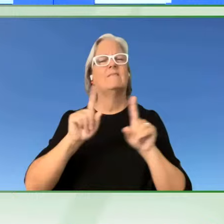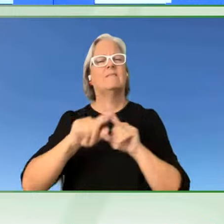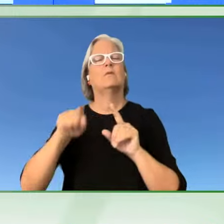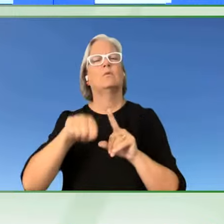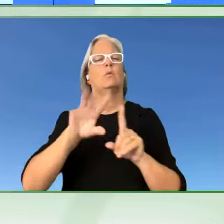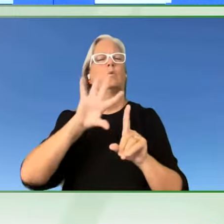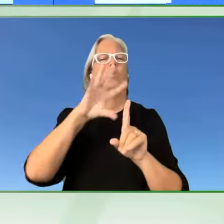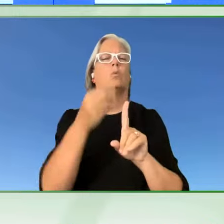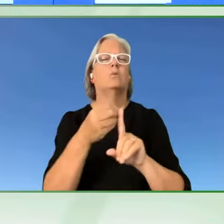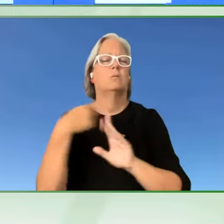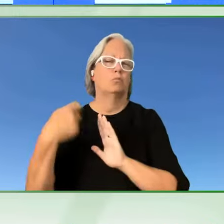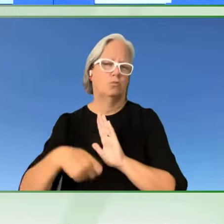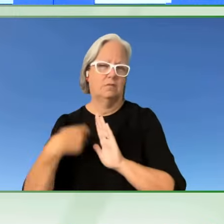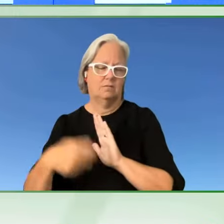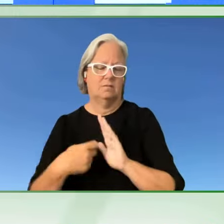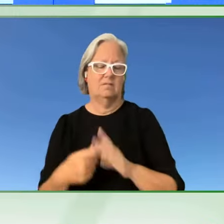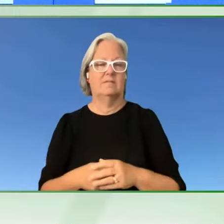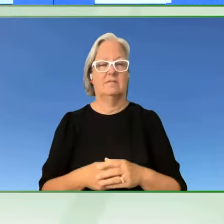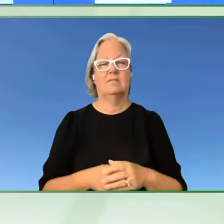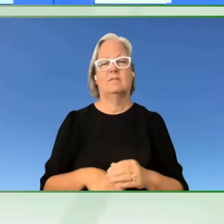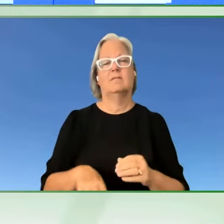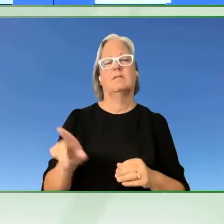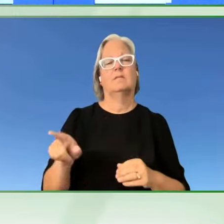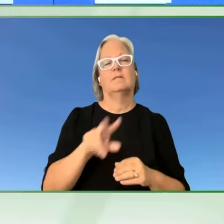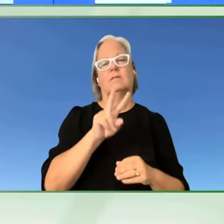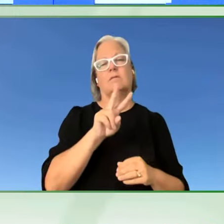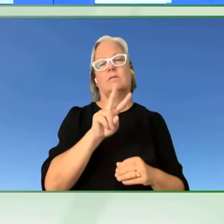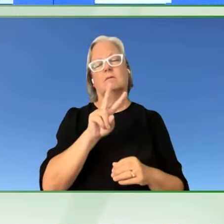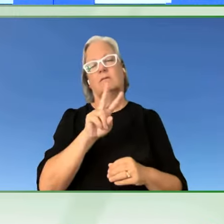my own but collectively. As a global community.